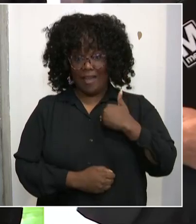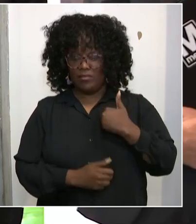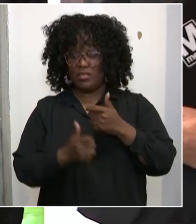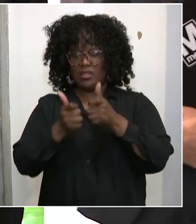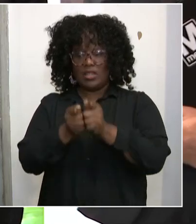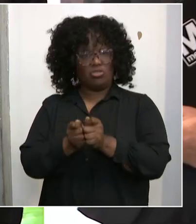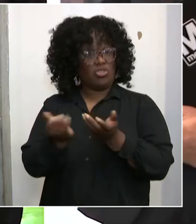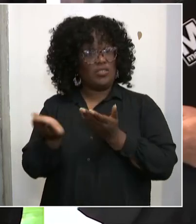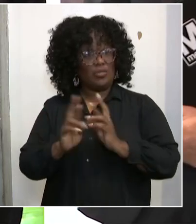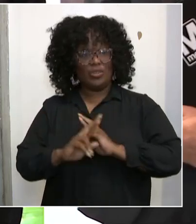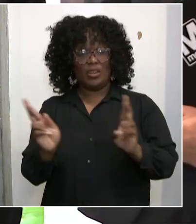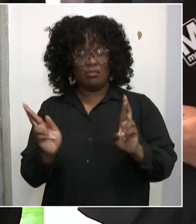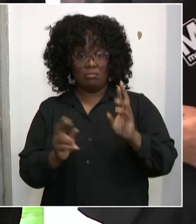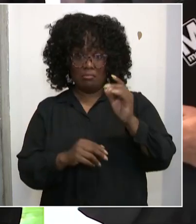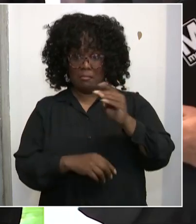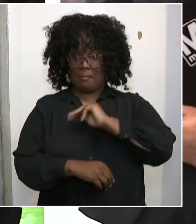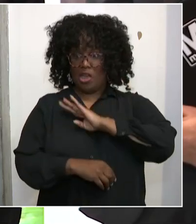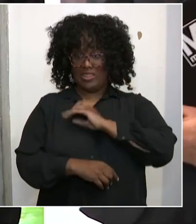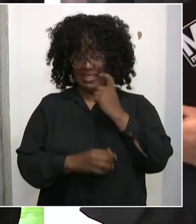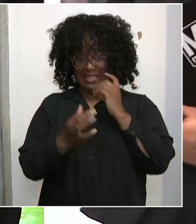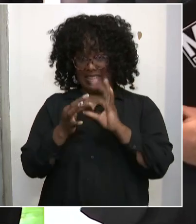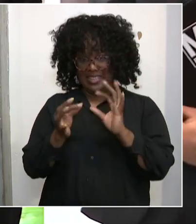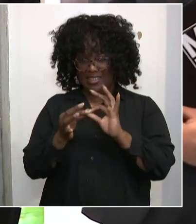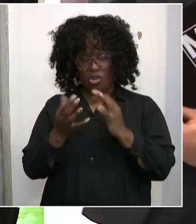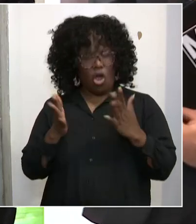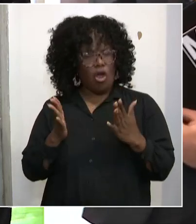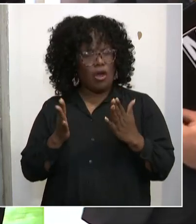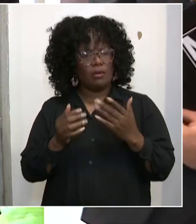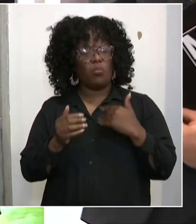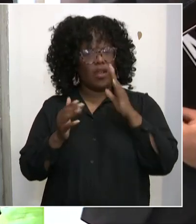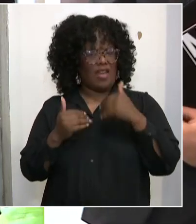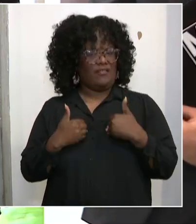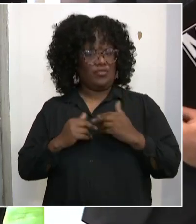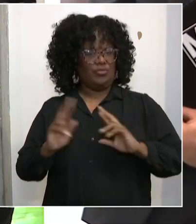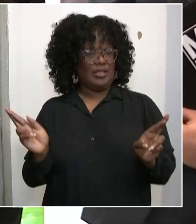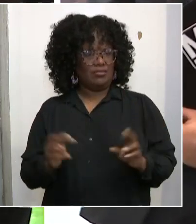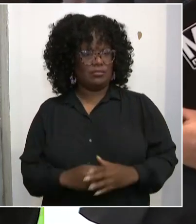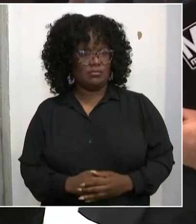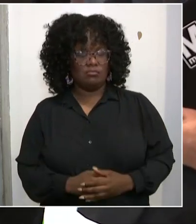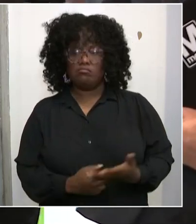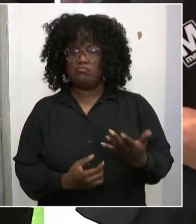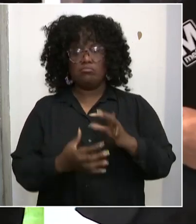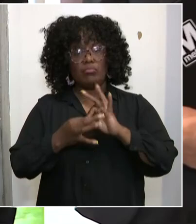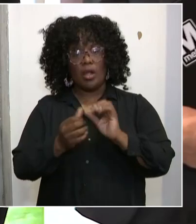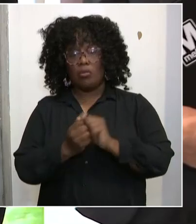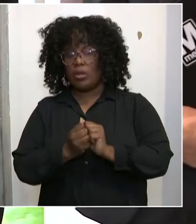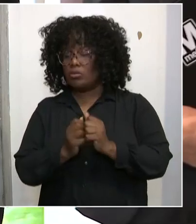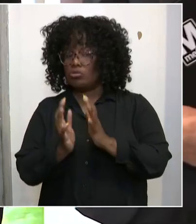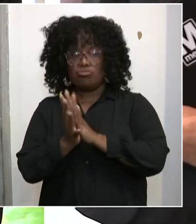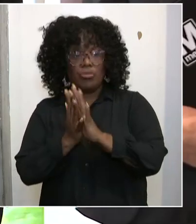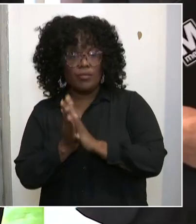provide timely and accurate updates on traffic disruptions, safety reminders, and Emergency notifications and as always this is